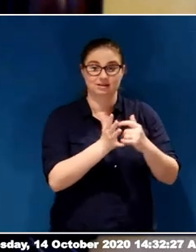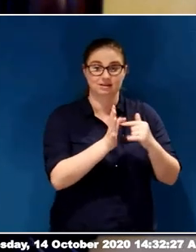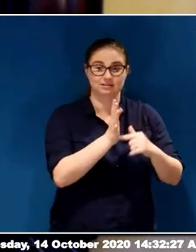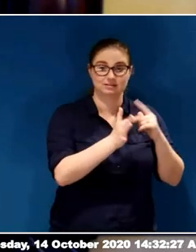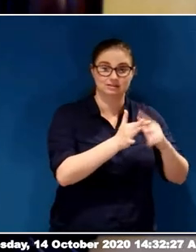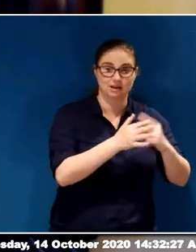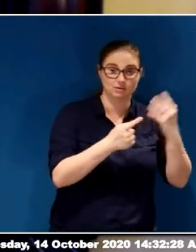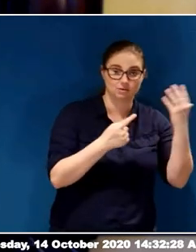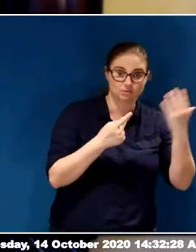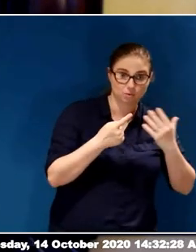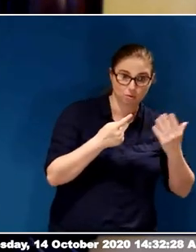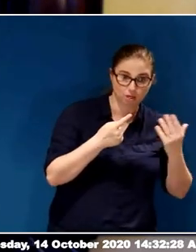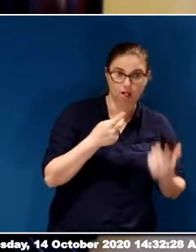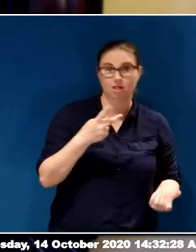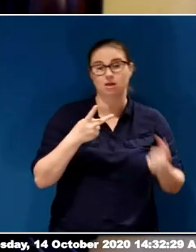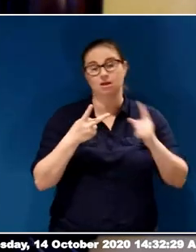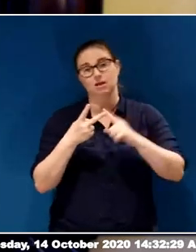and supplemented through their own fees.